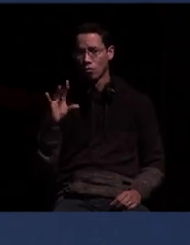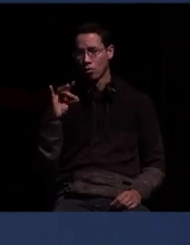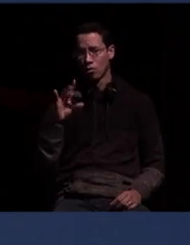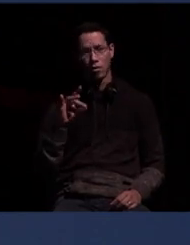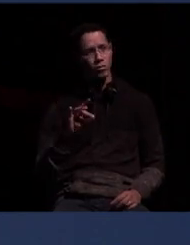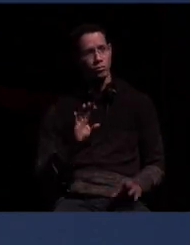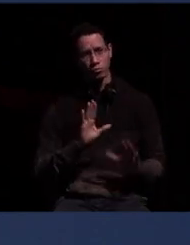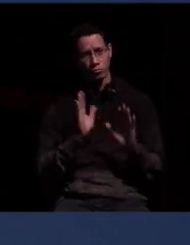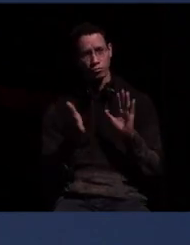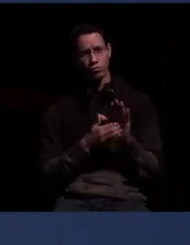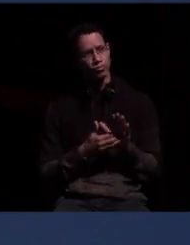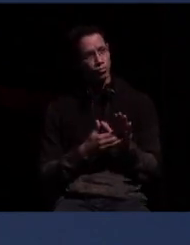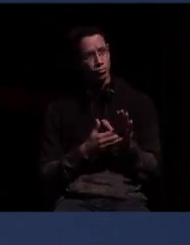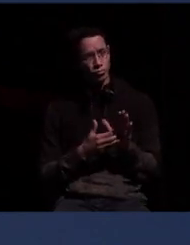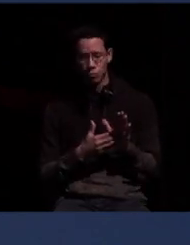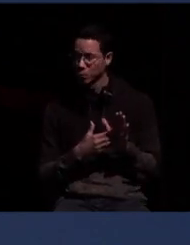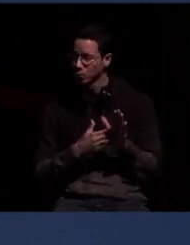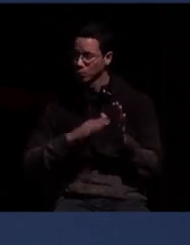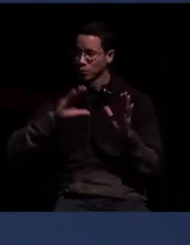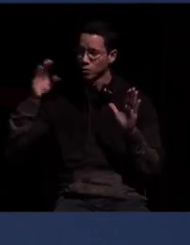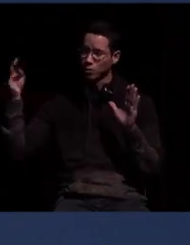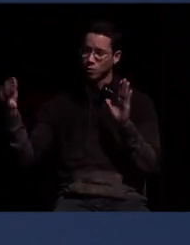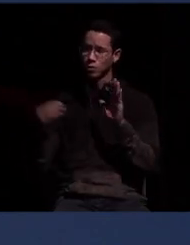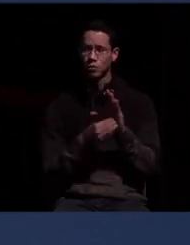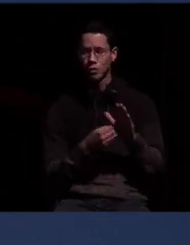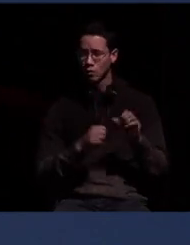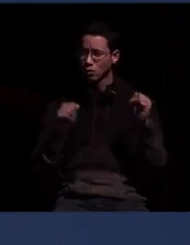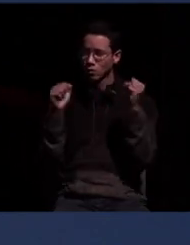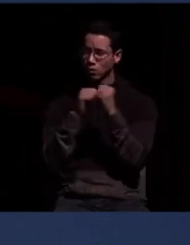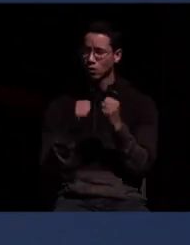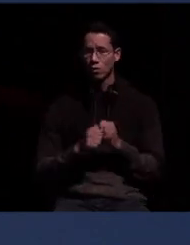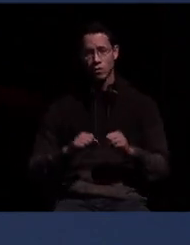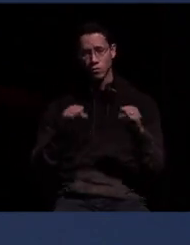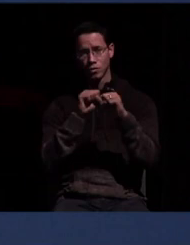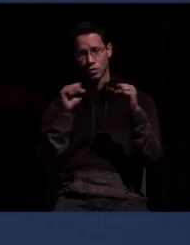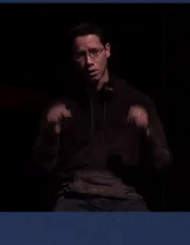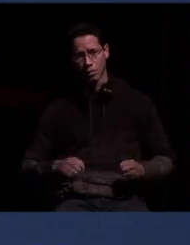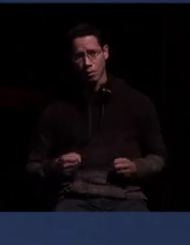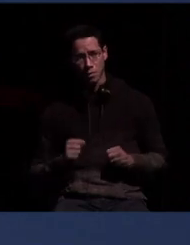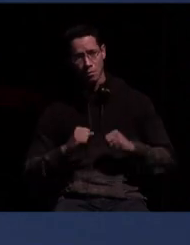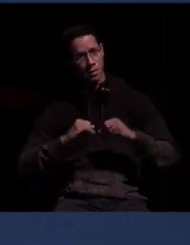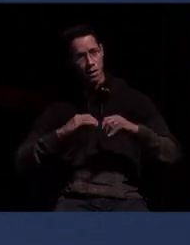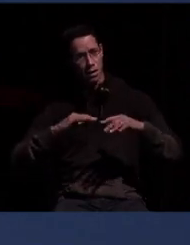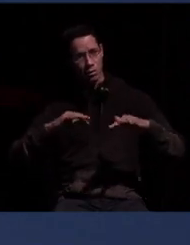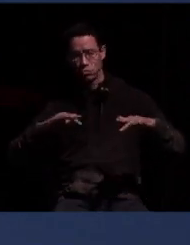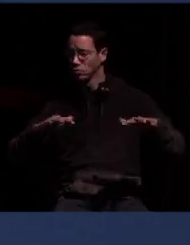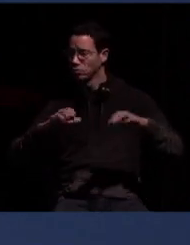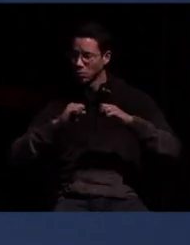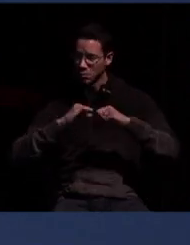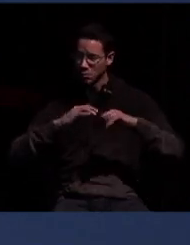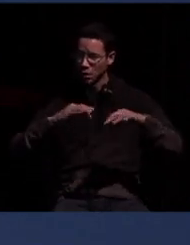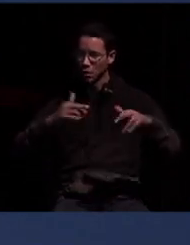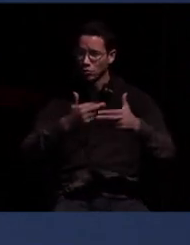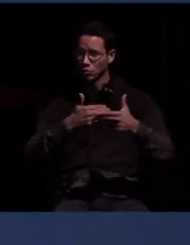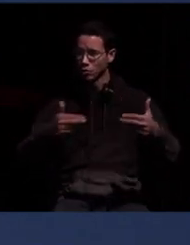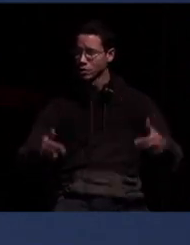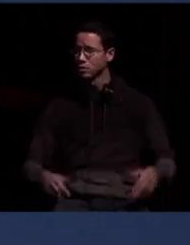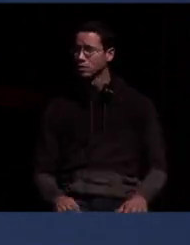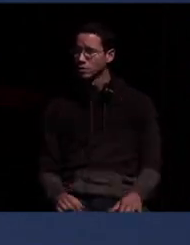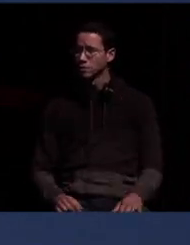and works by impregnation. It goes impregnating things with its codes.